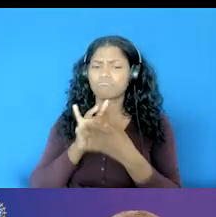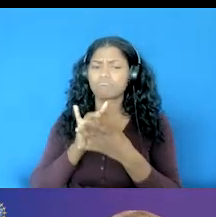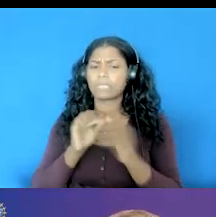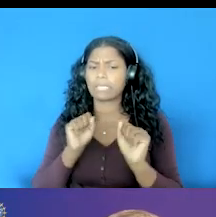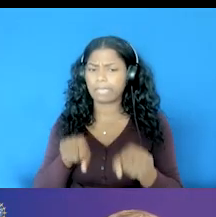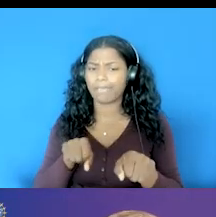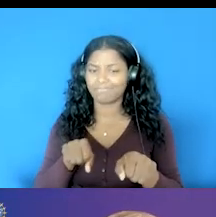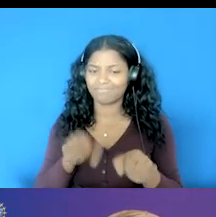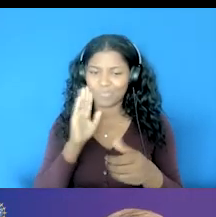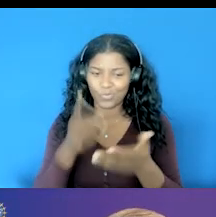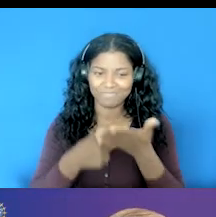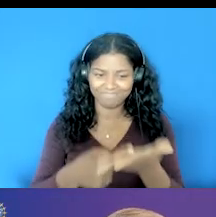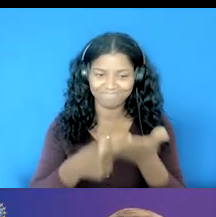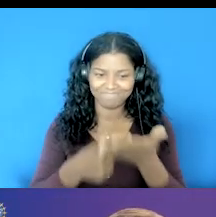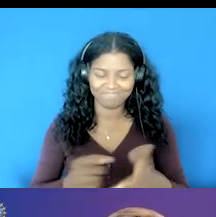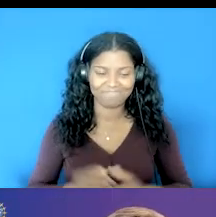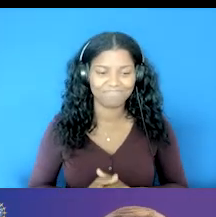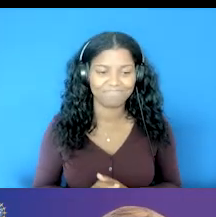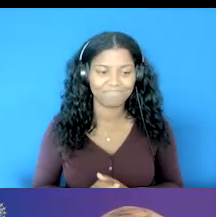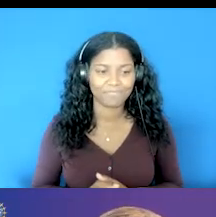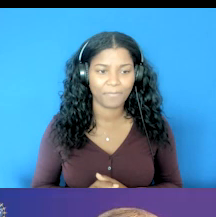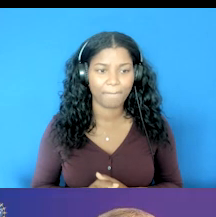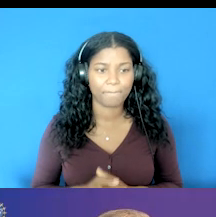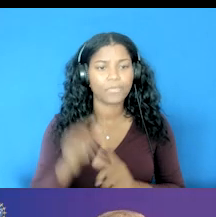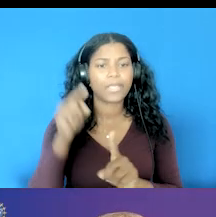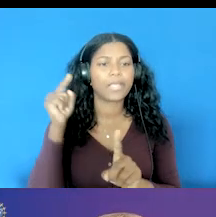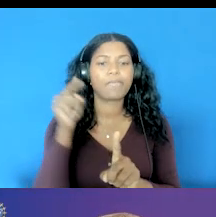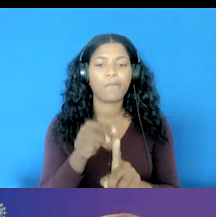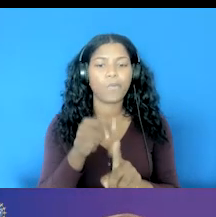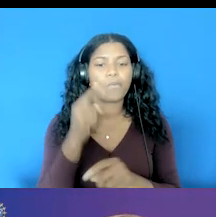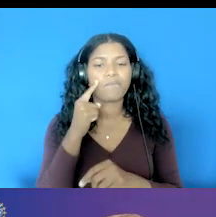The mission of the biological sciences directorate is